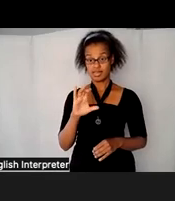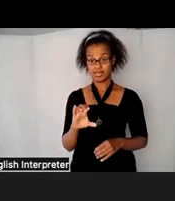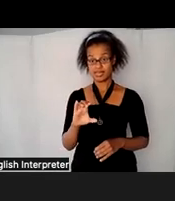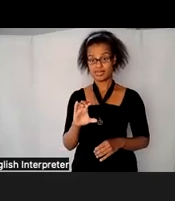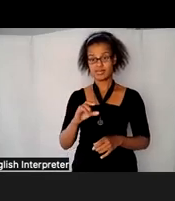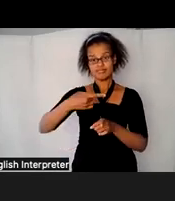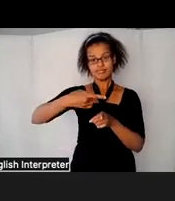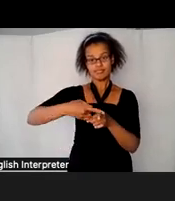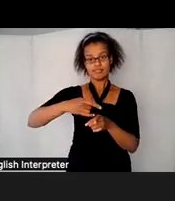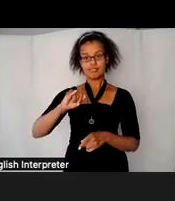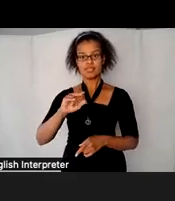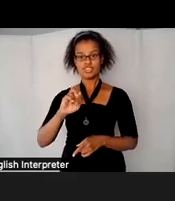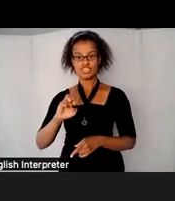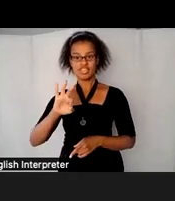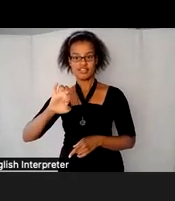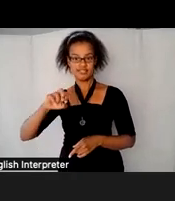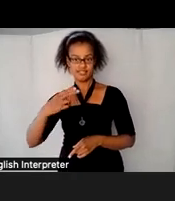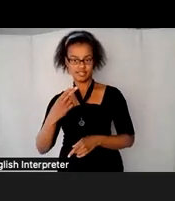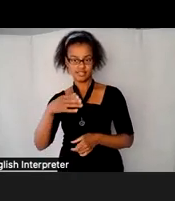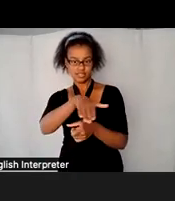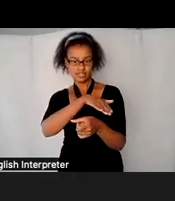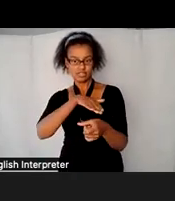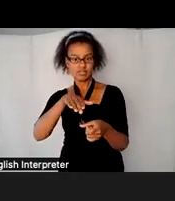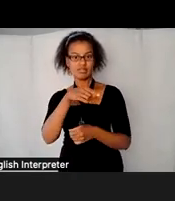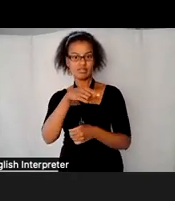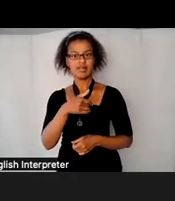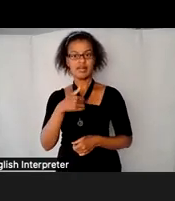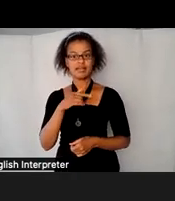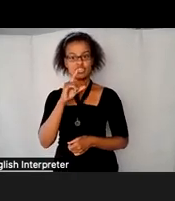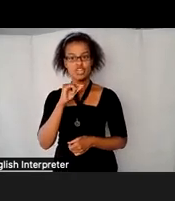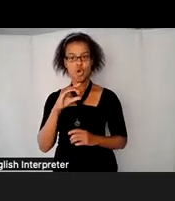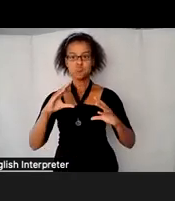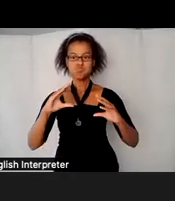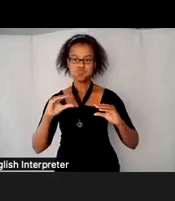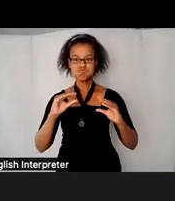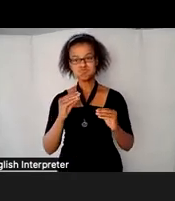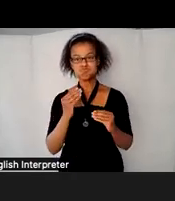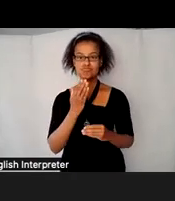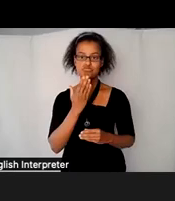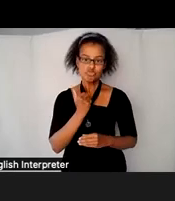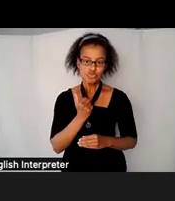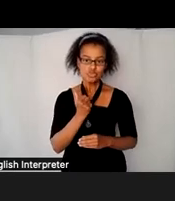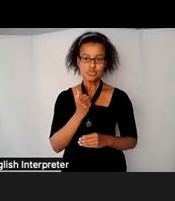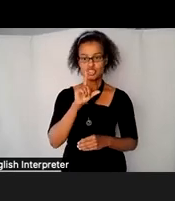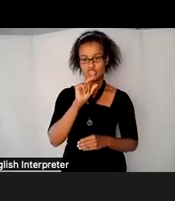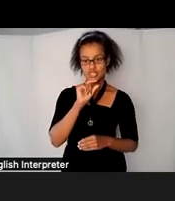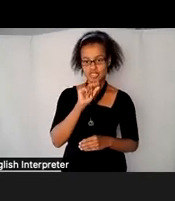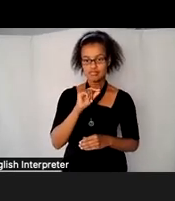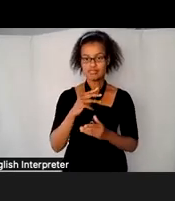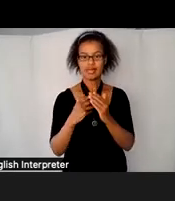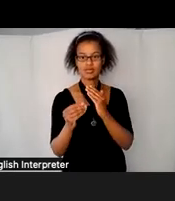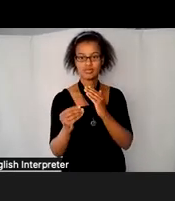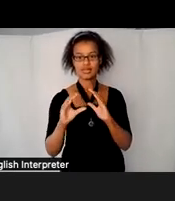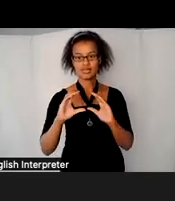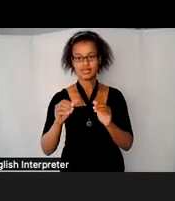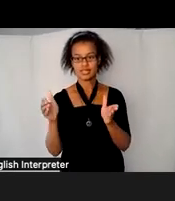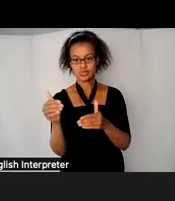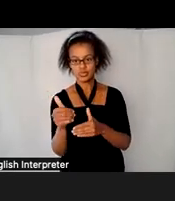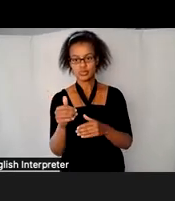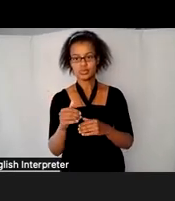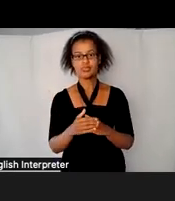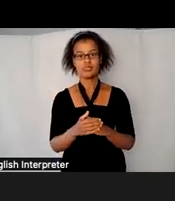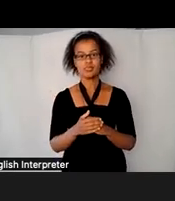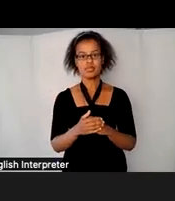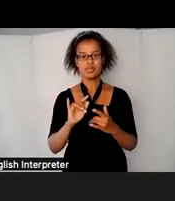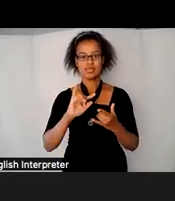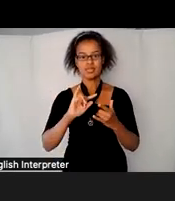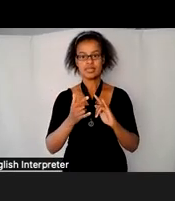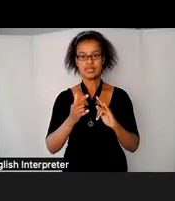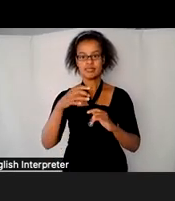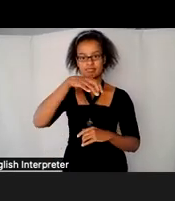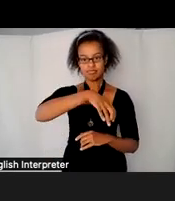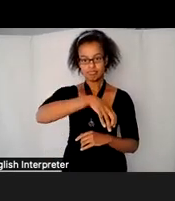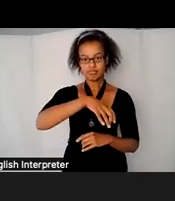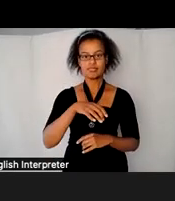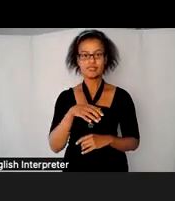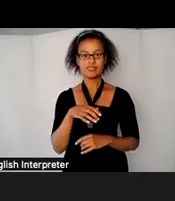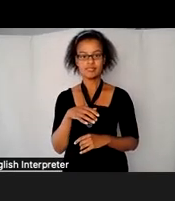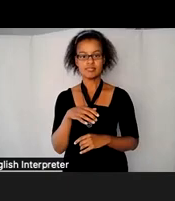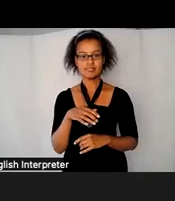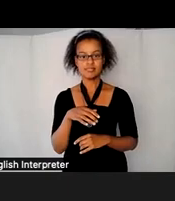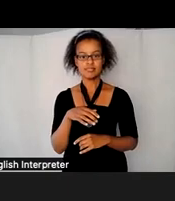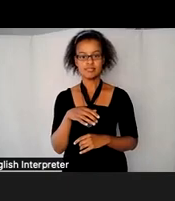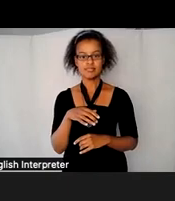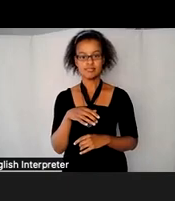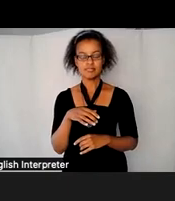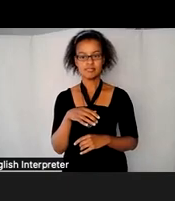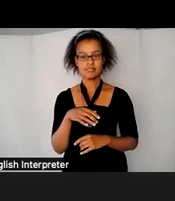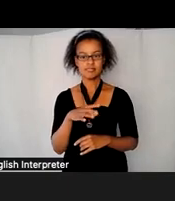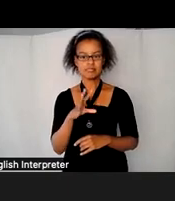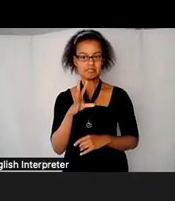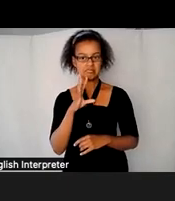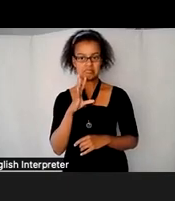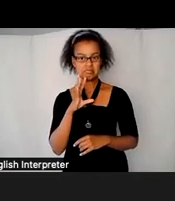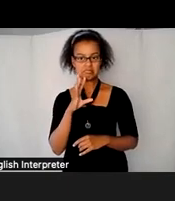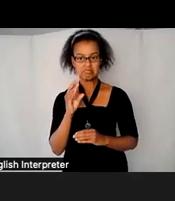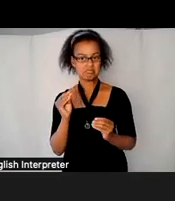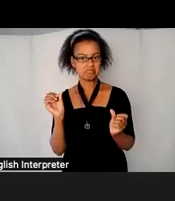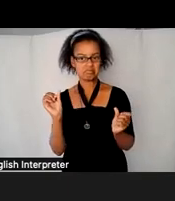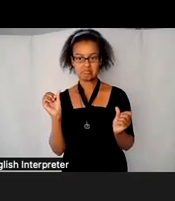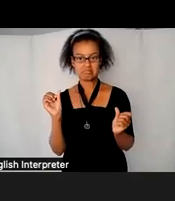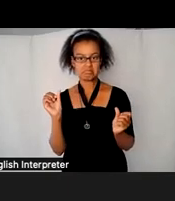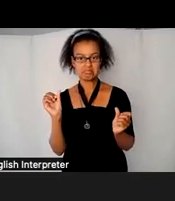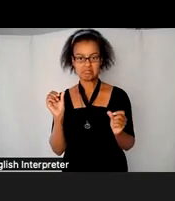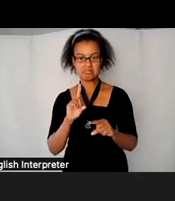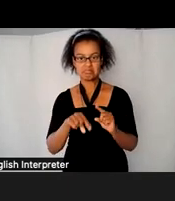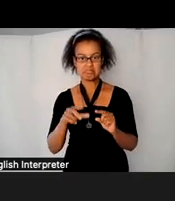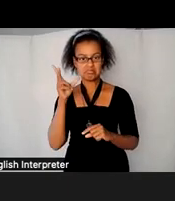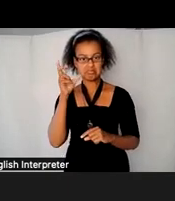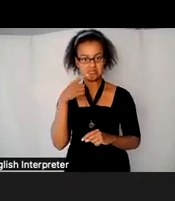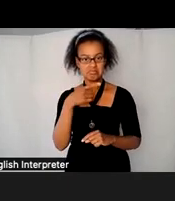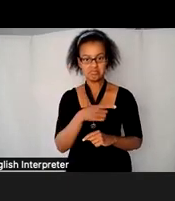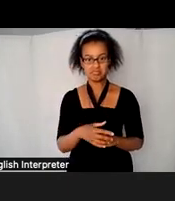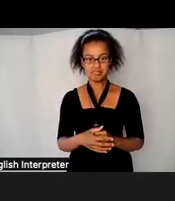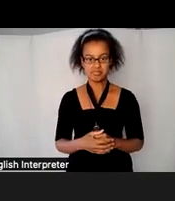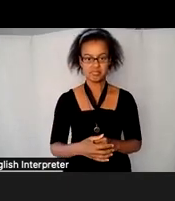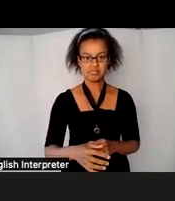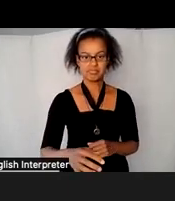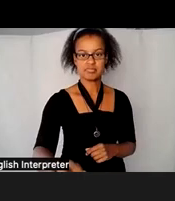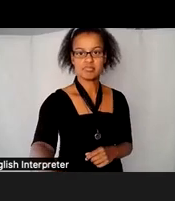It houses chickens really fluffy chickens and outdoor classroom a pavilion and out door